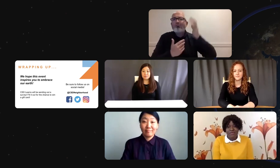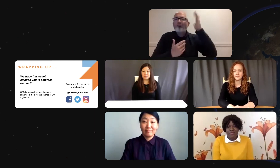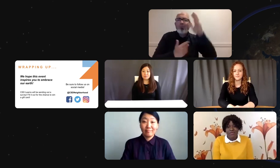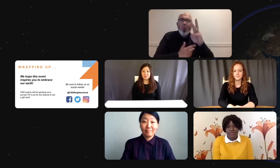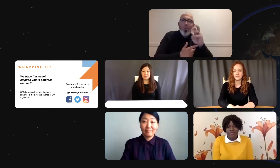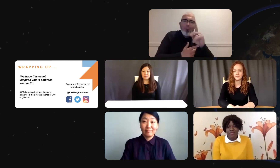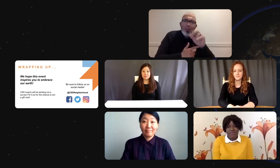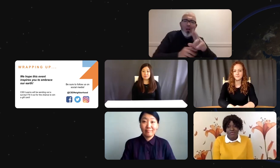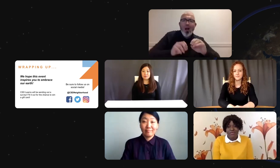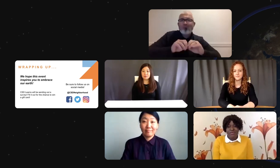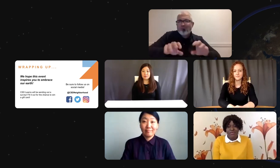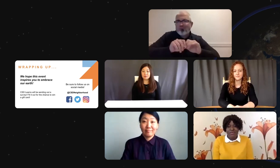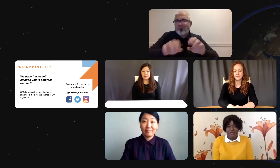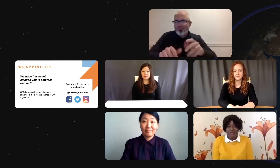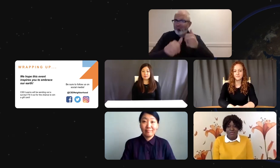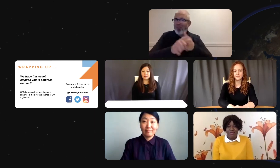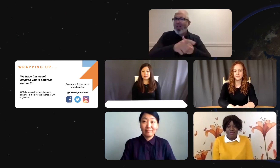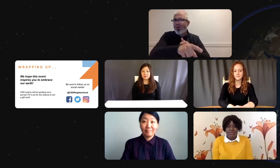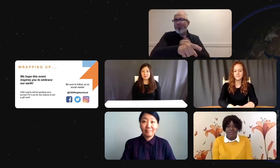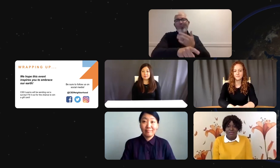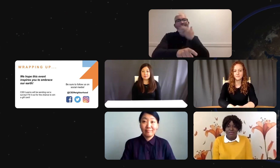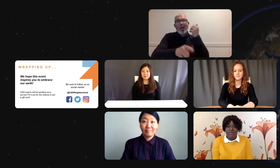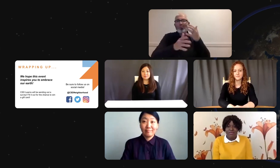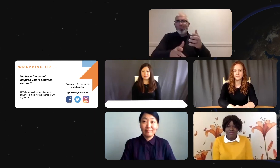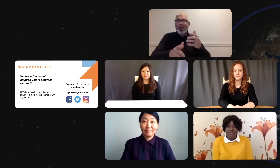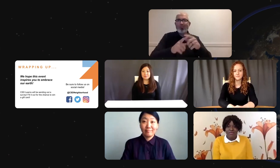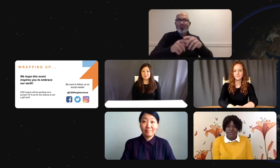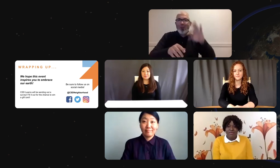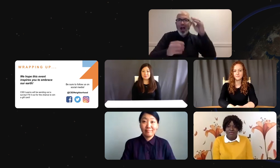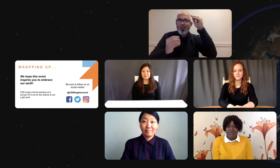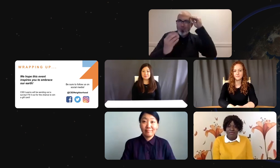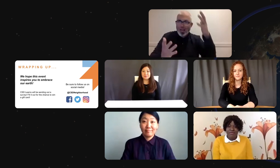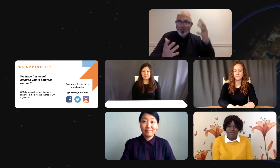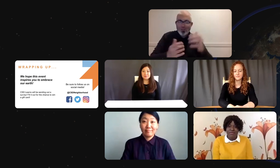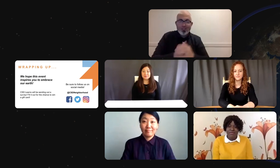Keep up with us there for any new projects or webinars coming out.